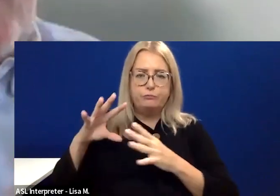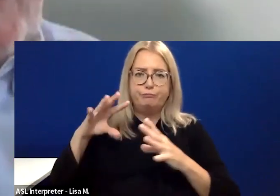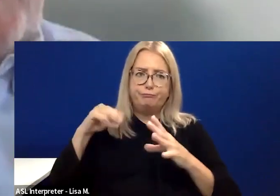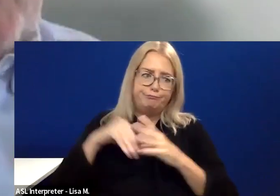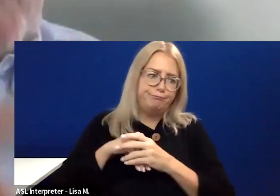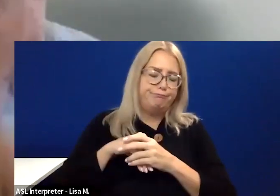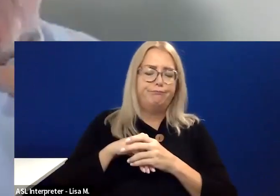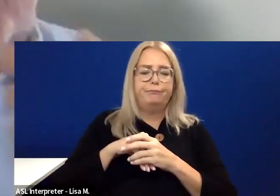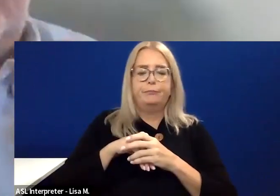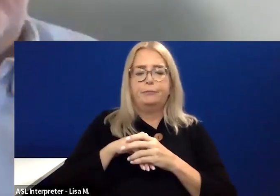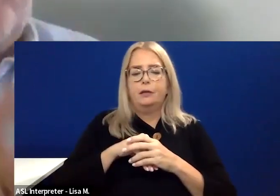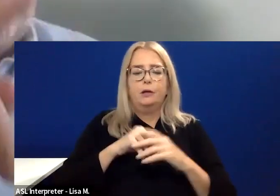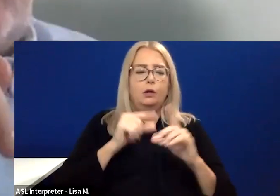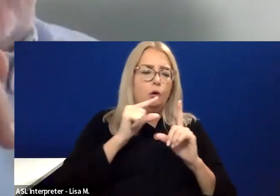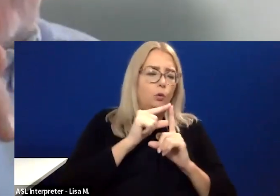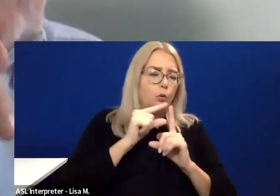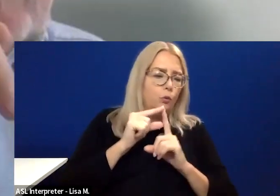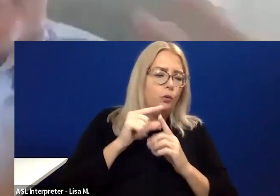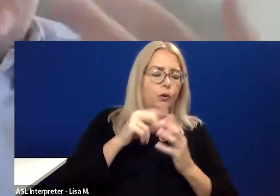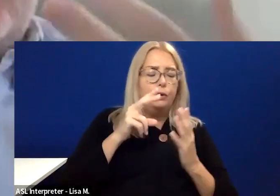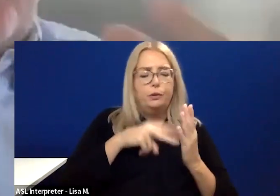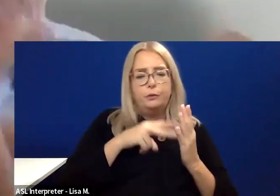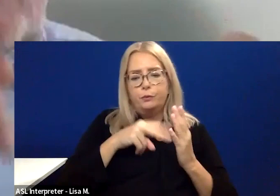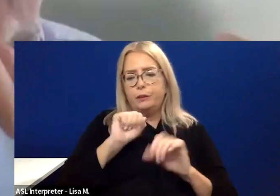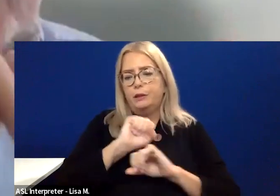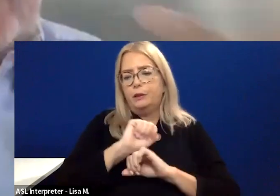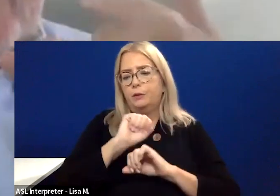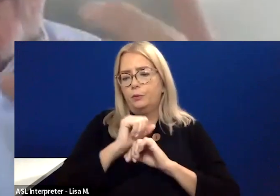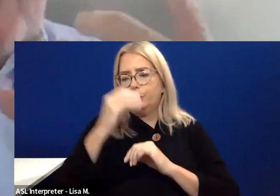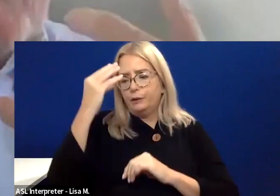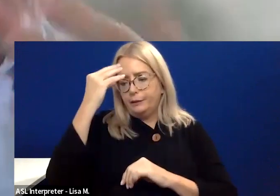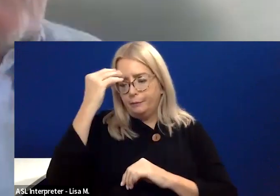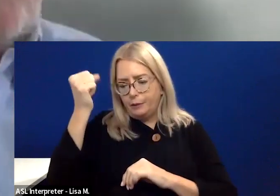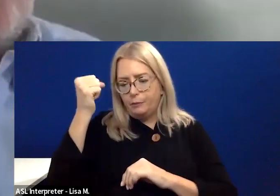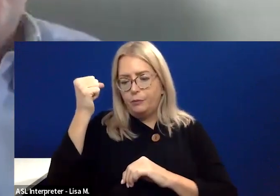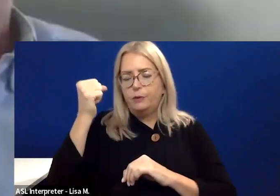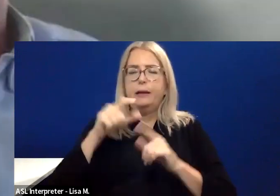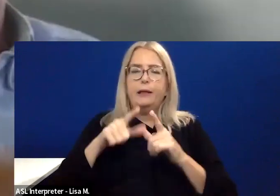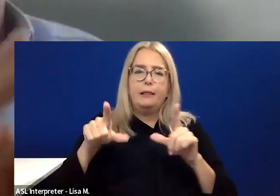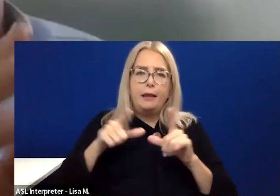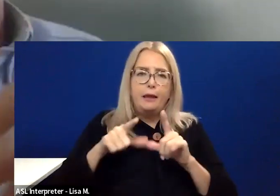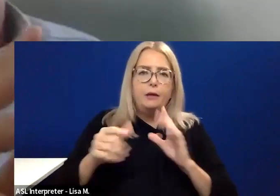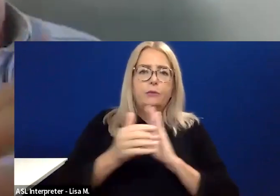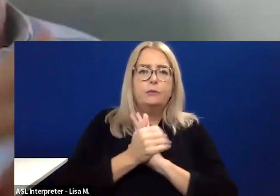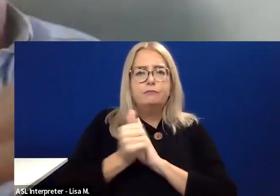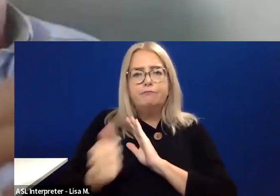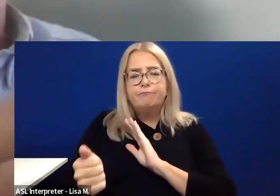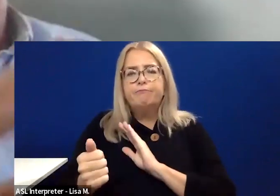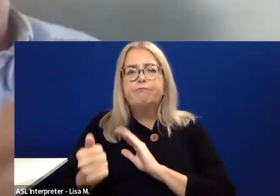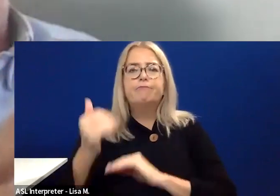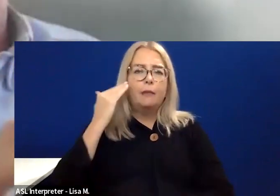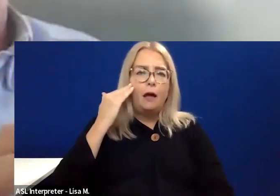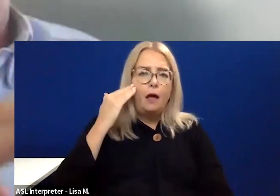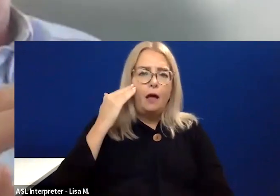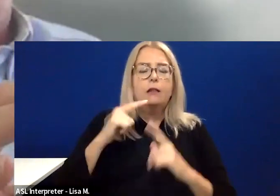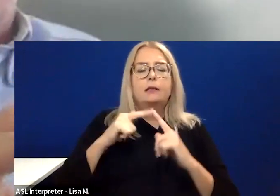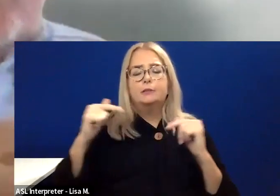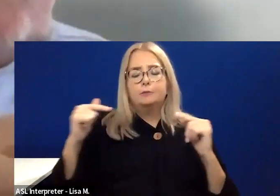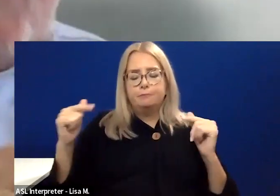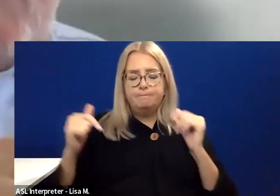reading ability working memory language ability knowledge so forth and depending upon how one of